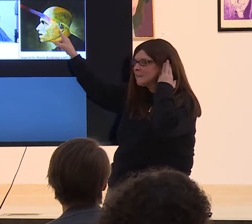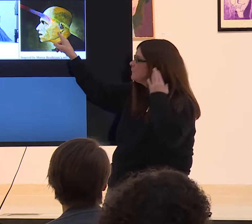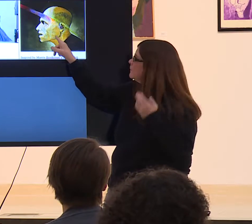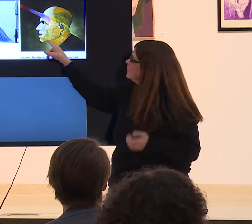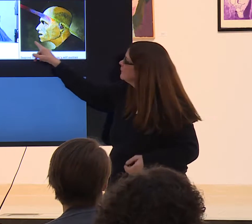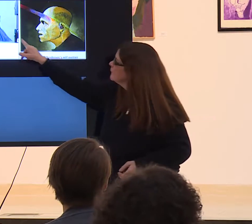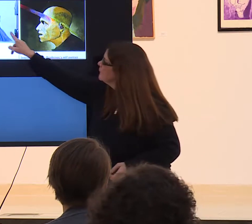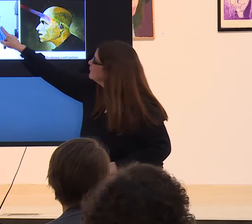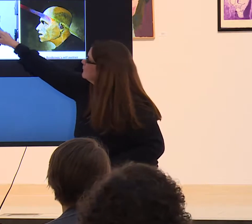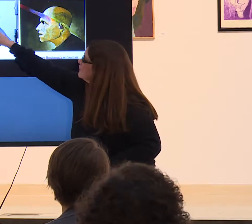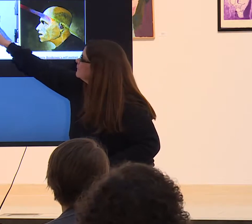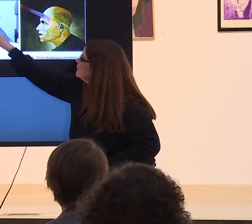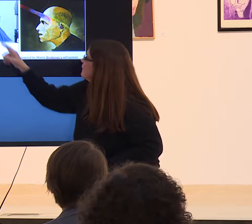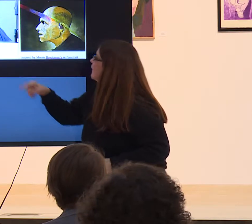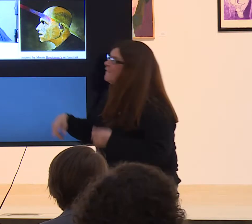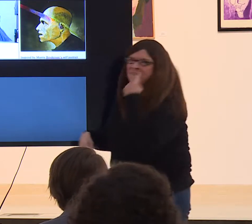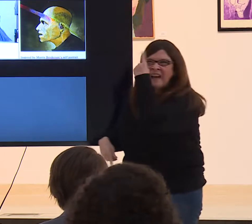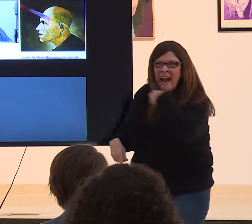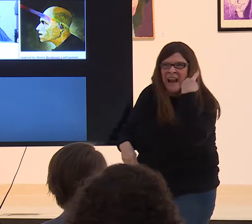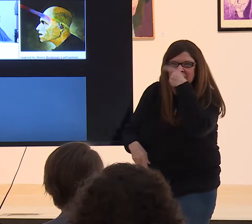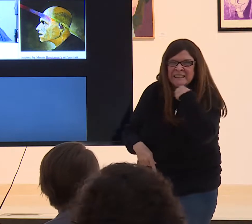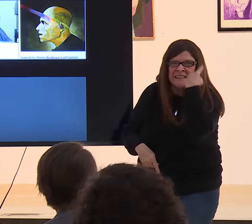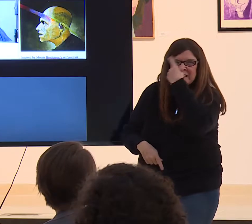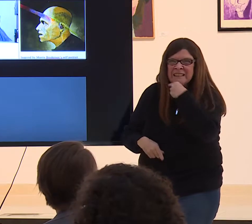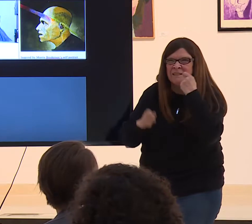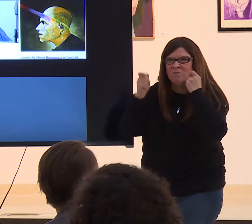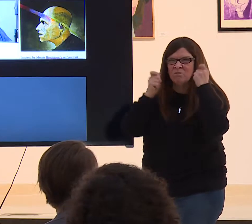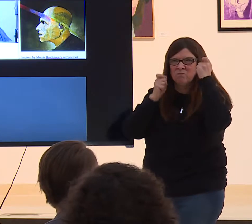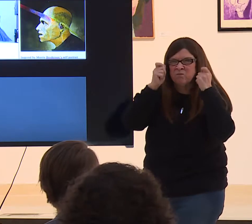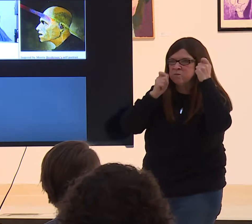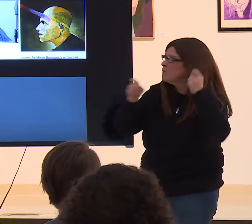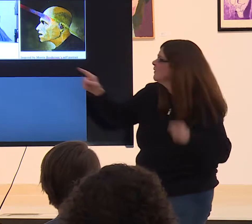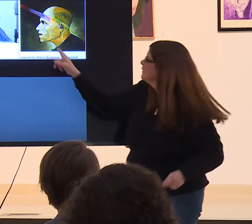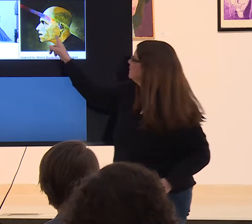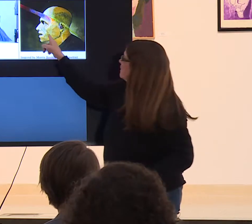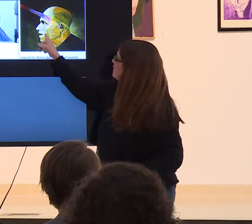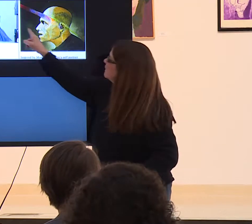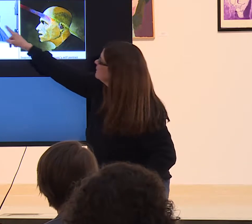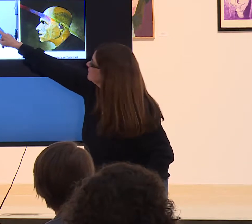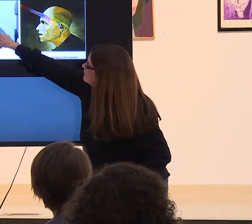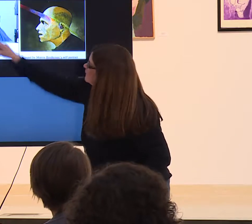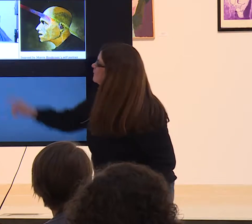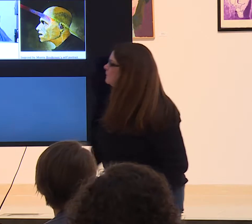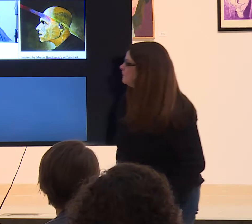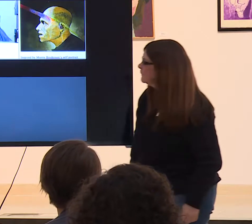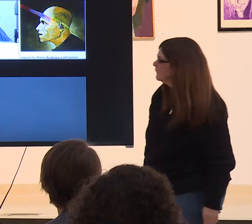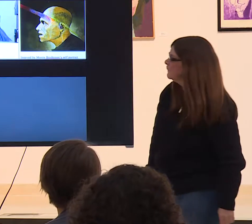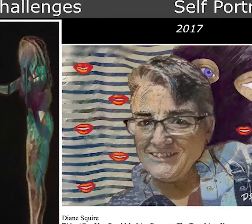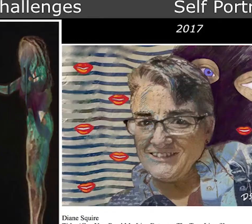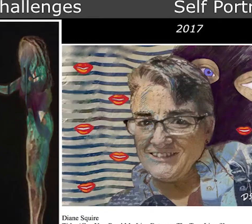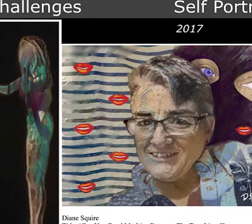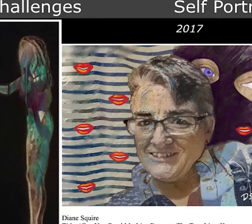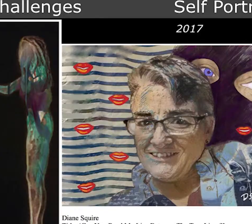with the beam coming through the ear; and then the face and the more portrait look